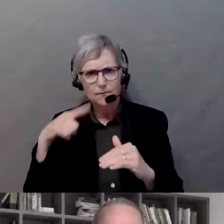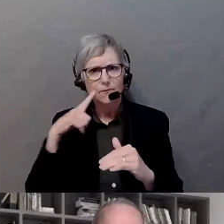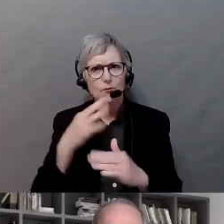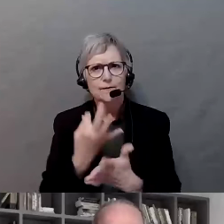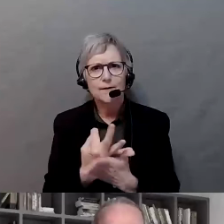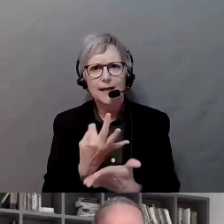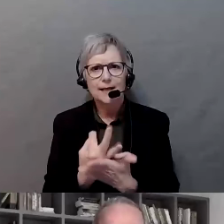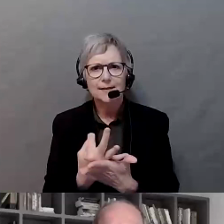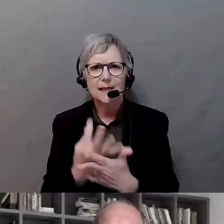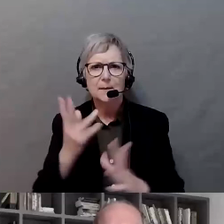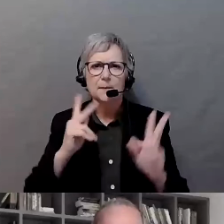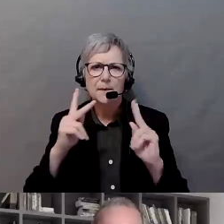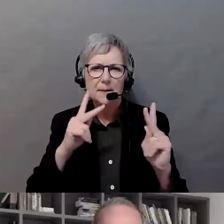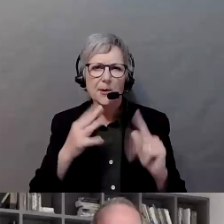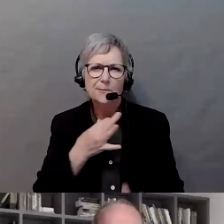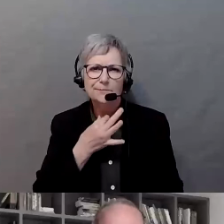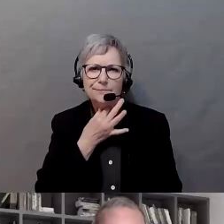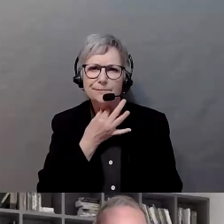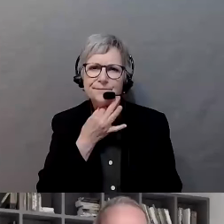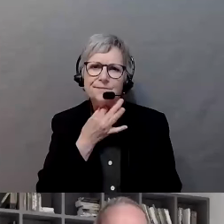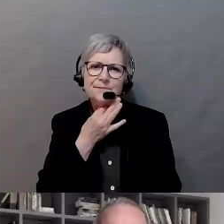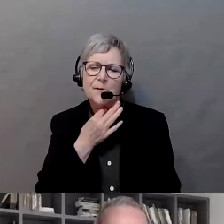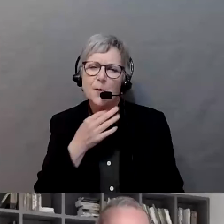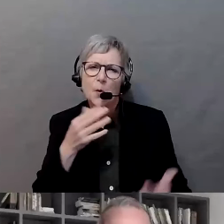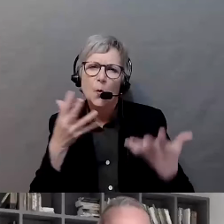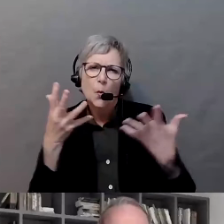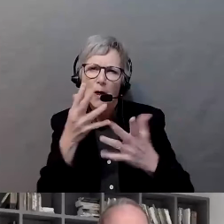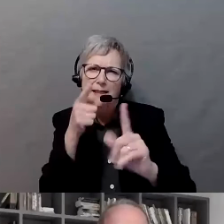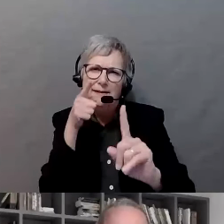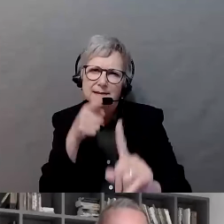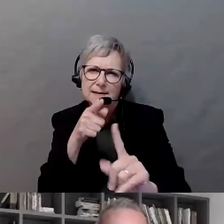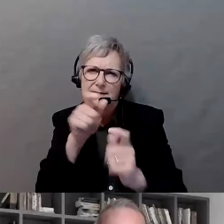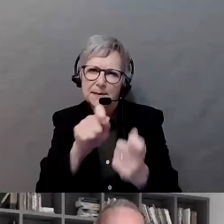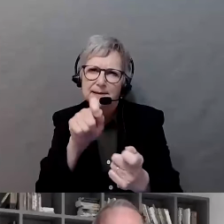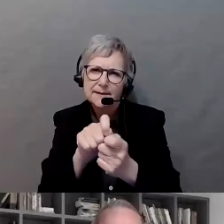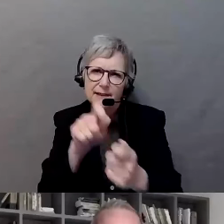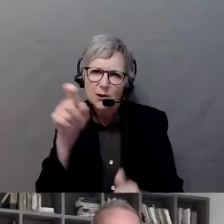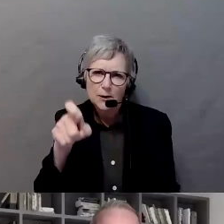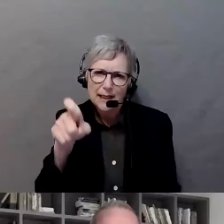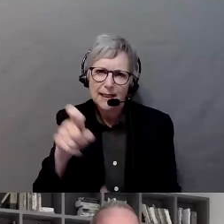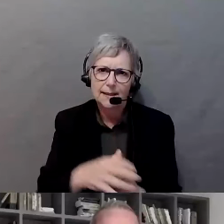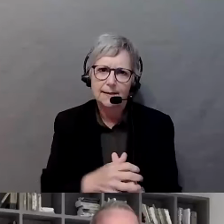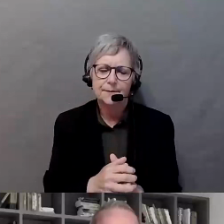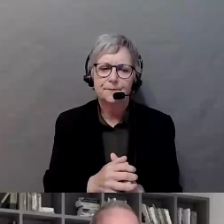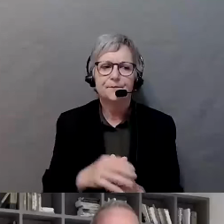FOR WHAT IS SOME OF THE SPECIFICS THAT WE NEED. THE THING THAT I CAN TELL YOU ABOUT MEDICAID IS IT IS A GREAT